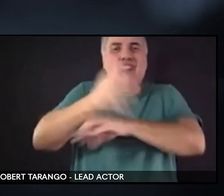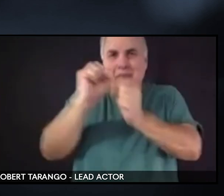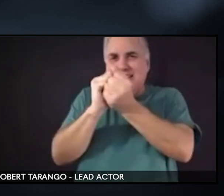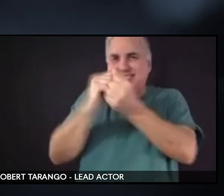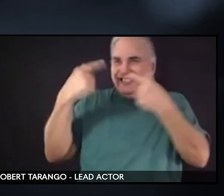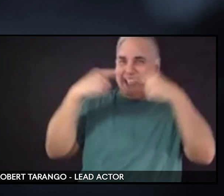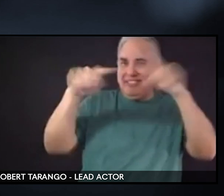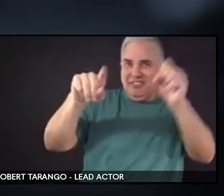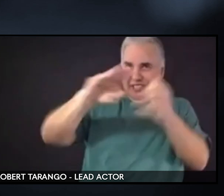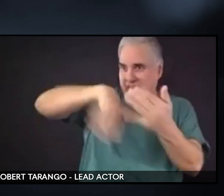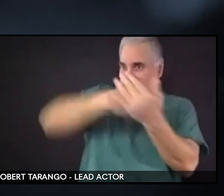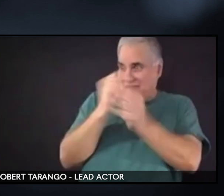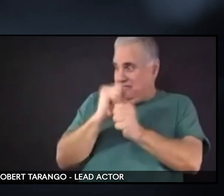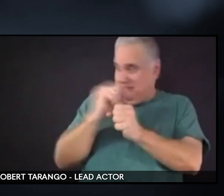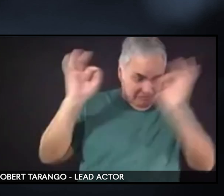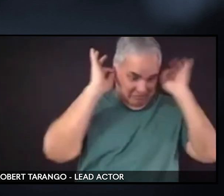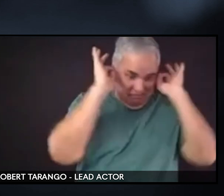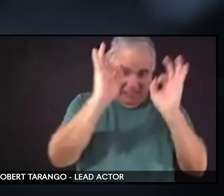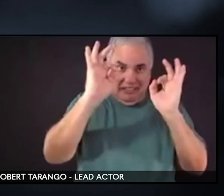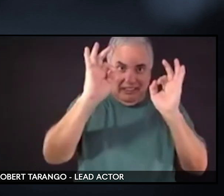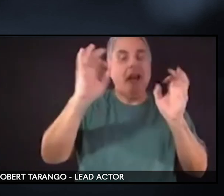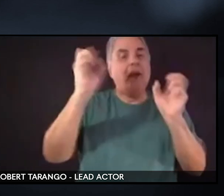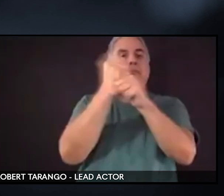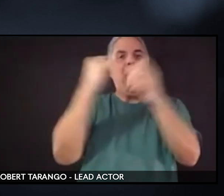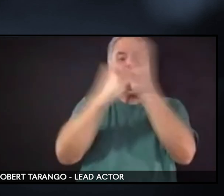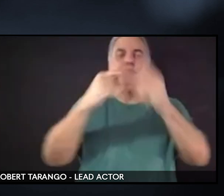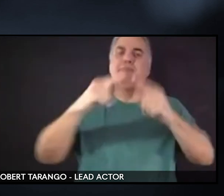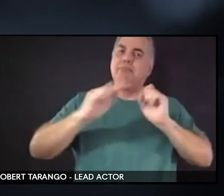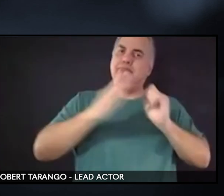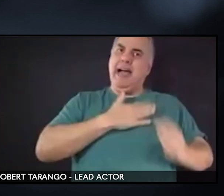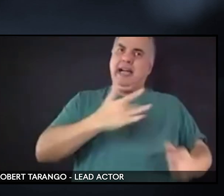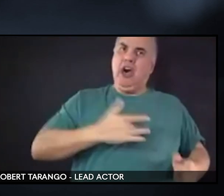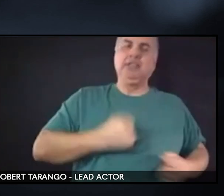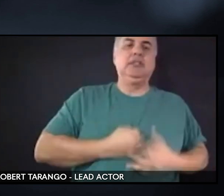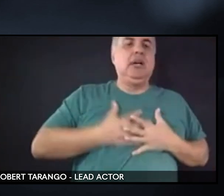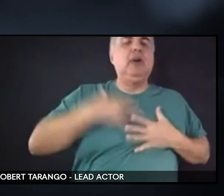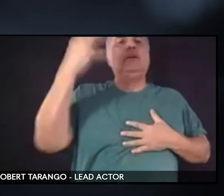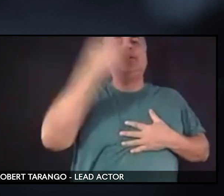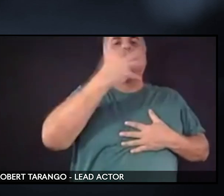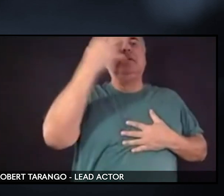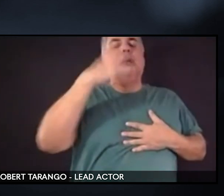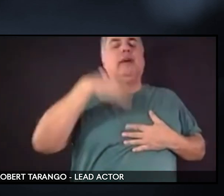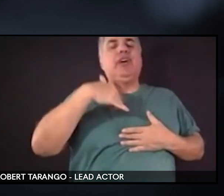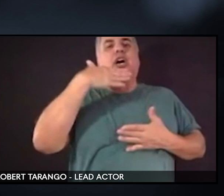"what are we doing?". I was like, "okay, so this is what this looks like, huh."